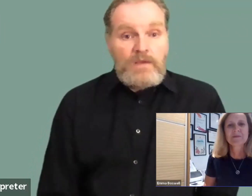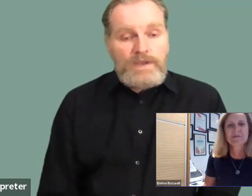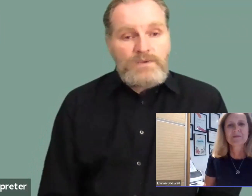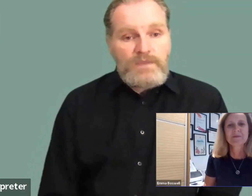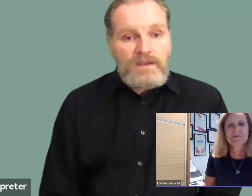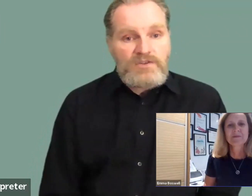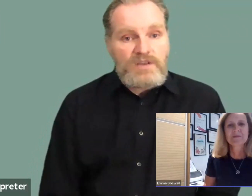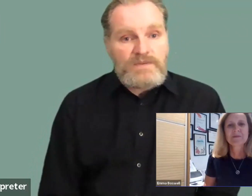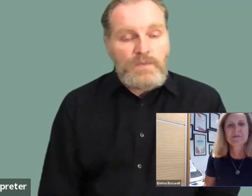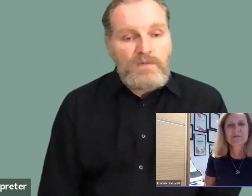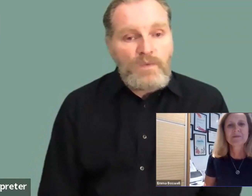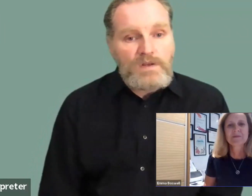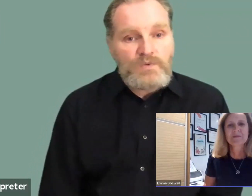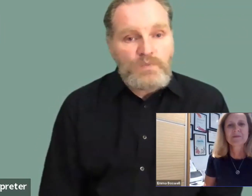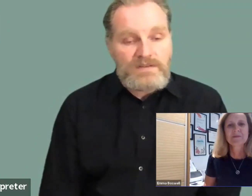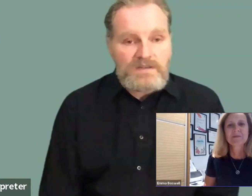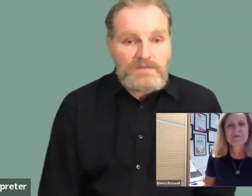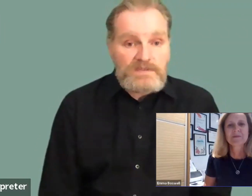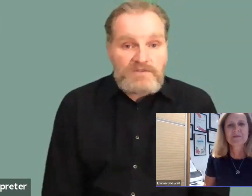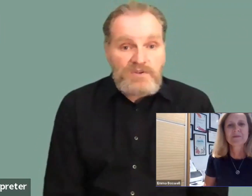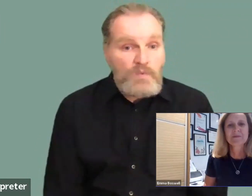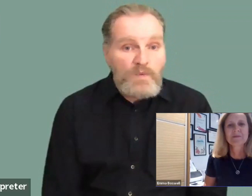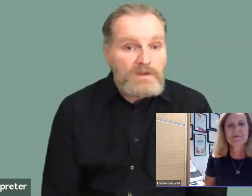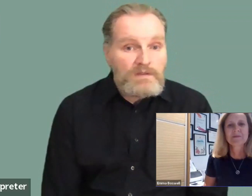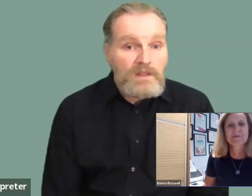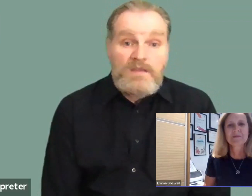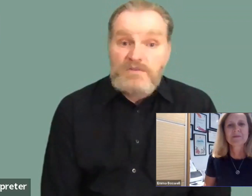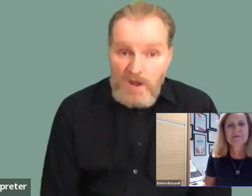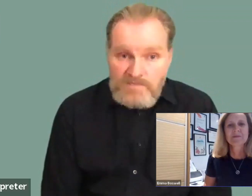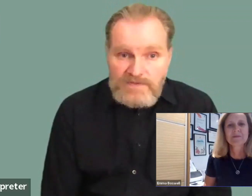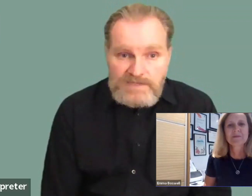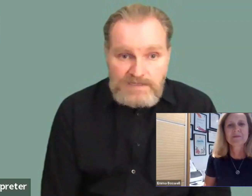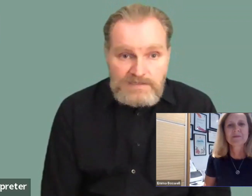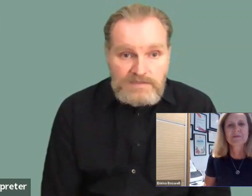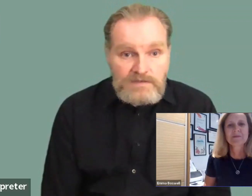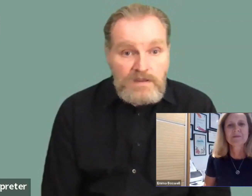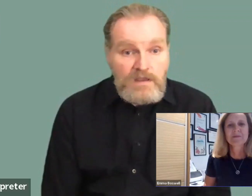what we do with the Usher Service, we offer one-to-one services. So, we will do home visits,